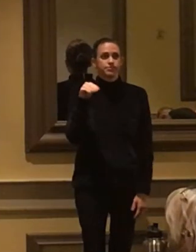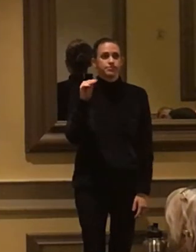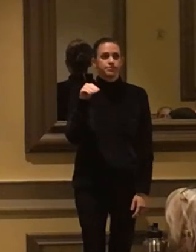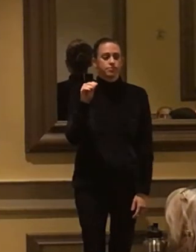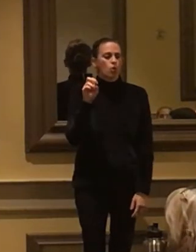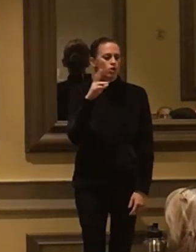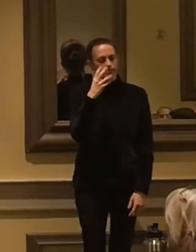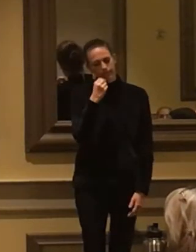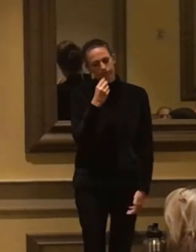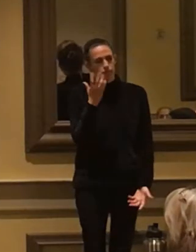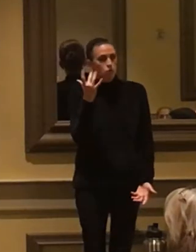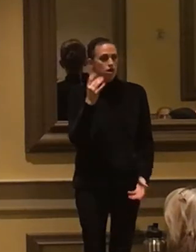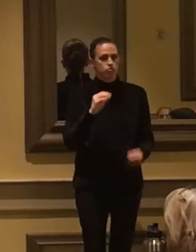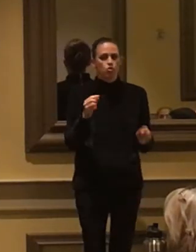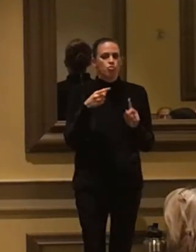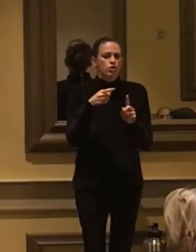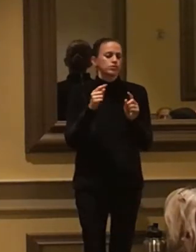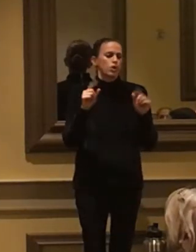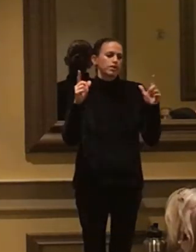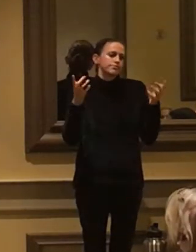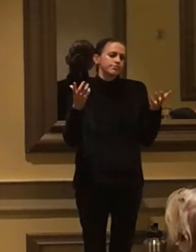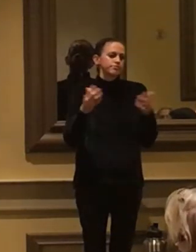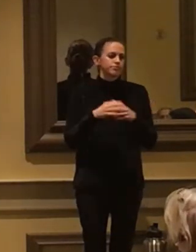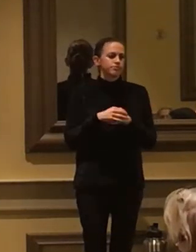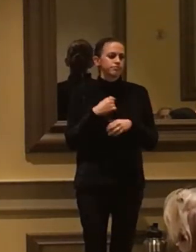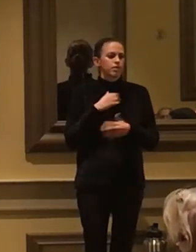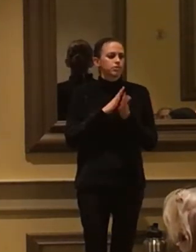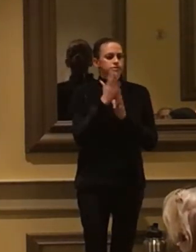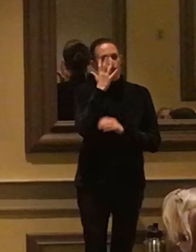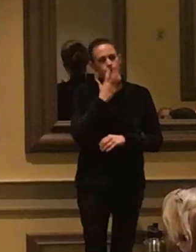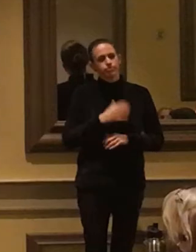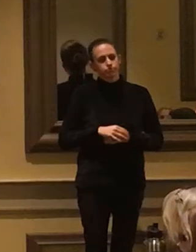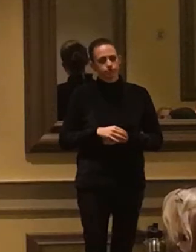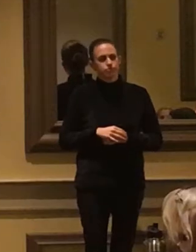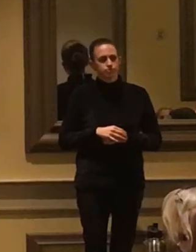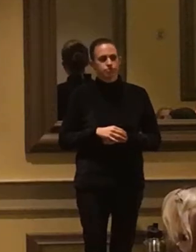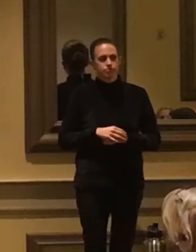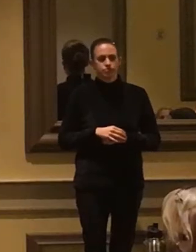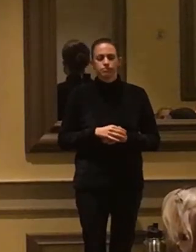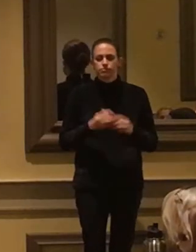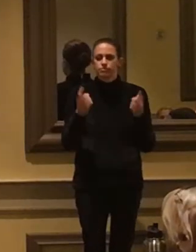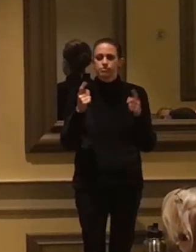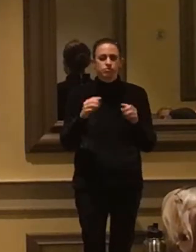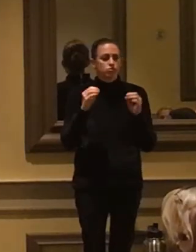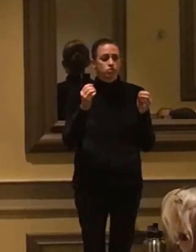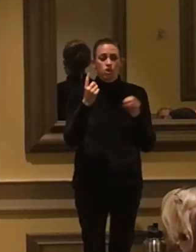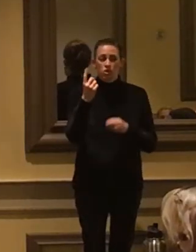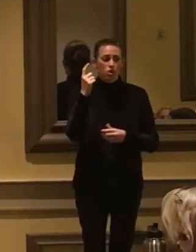because there's no point in staying awake. I get too sad. No one notices. If they do,